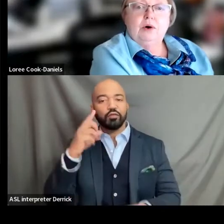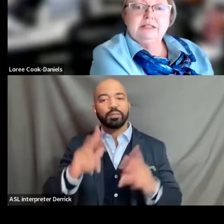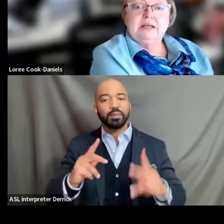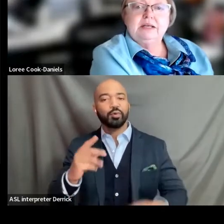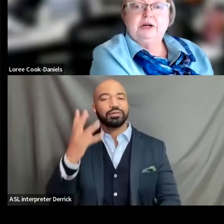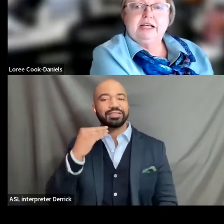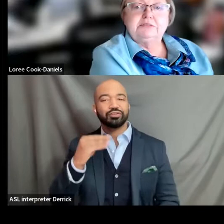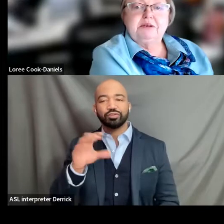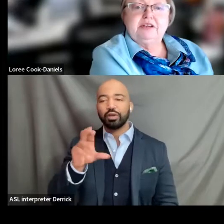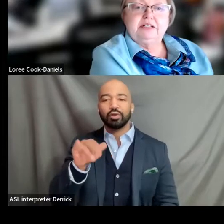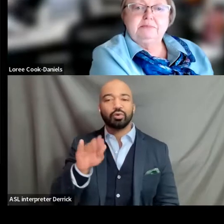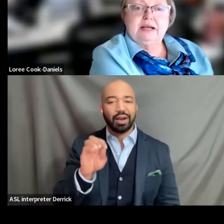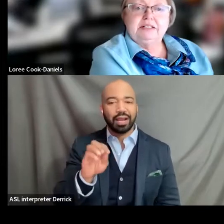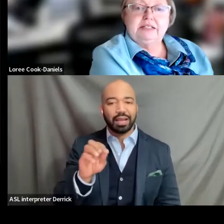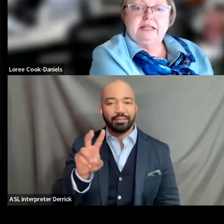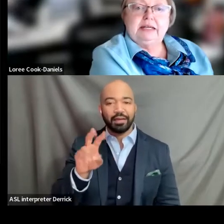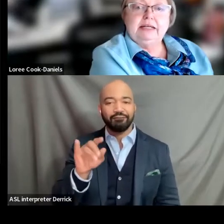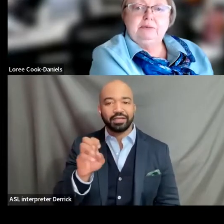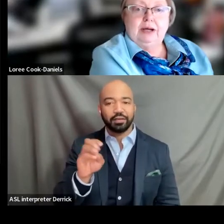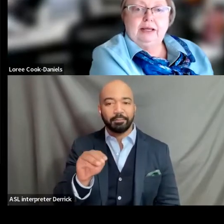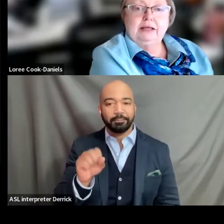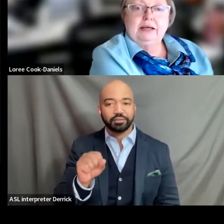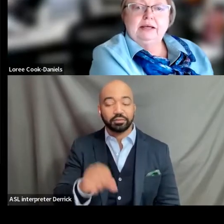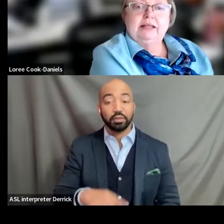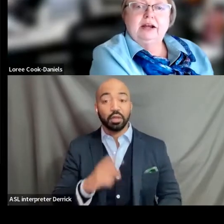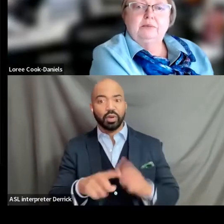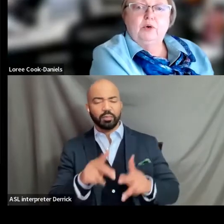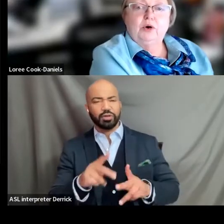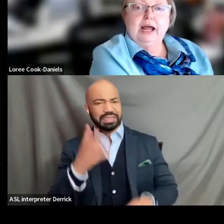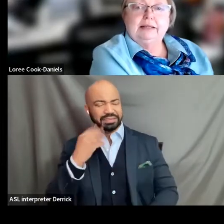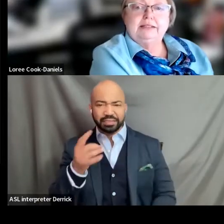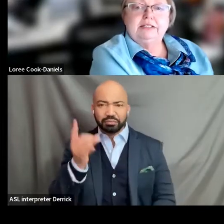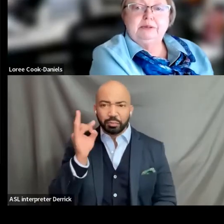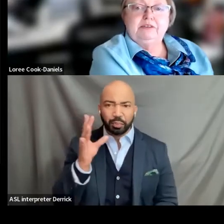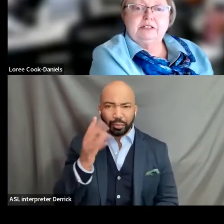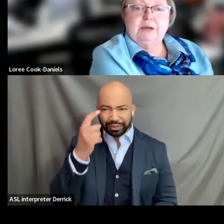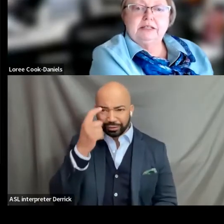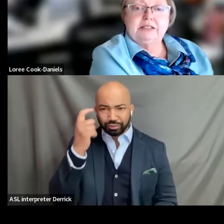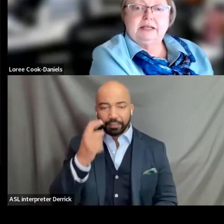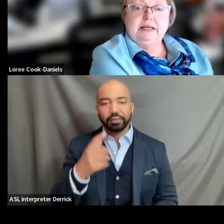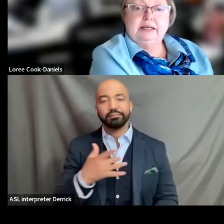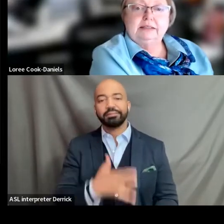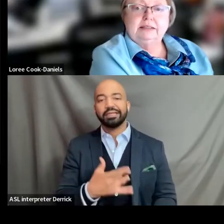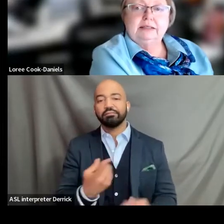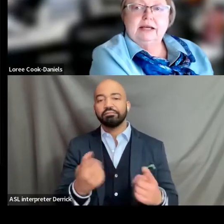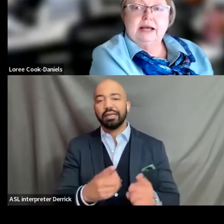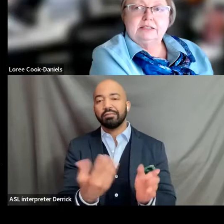Once someone has been victimized in any way, they are more likely to be victimized again.